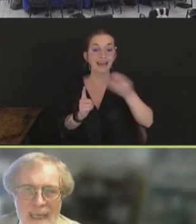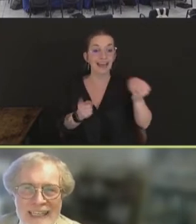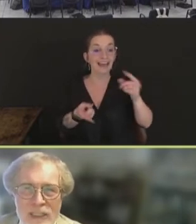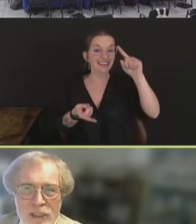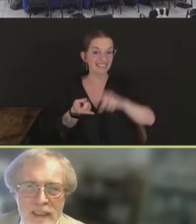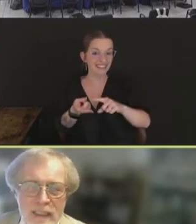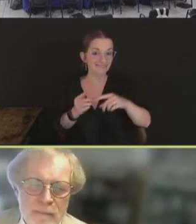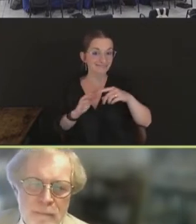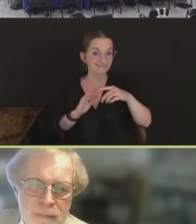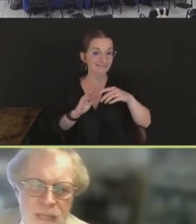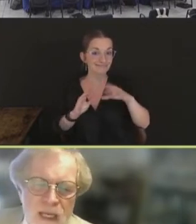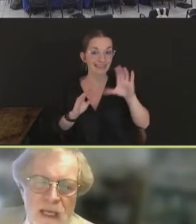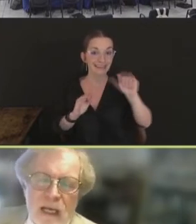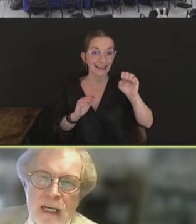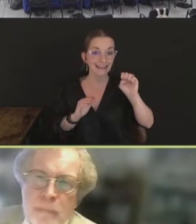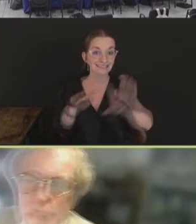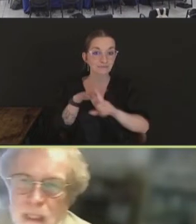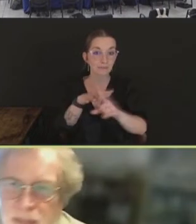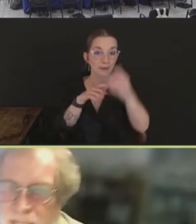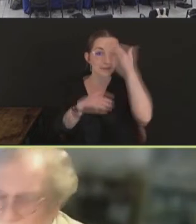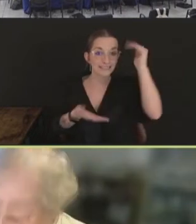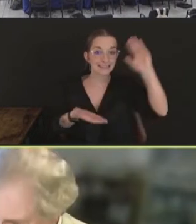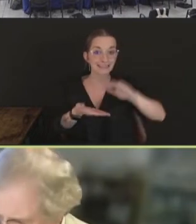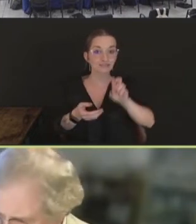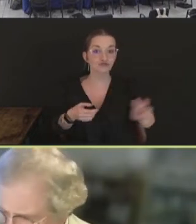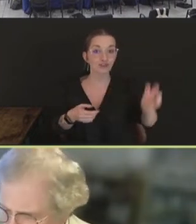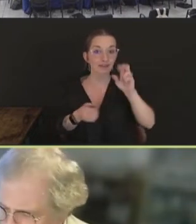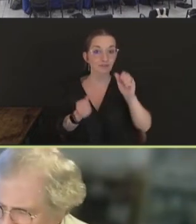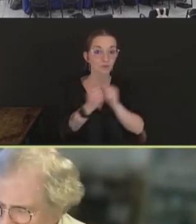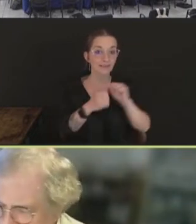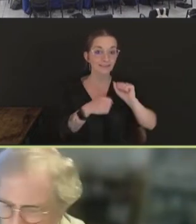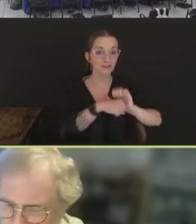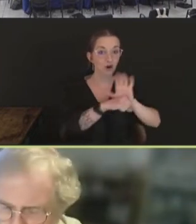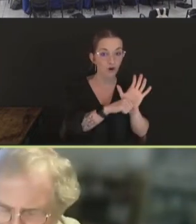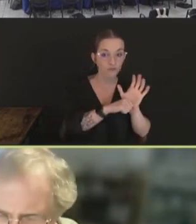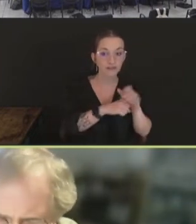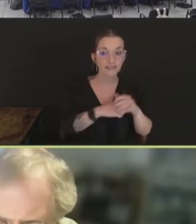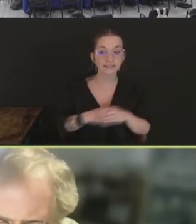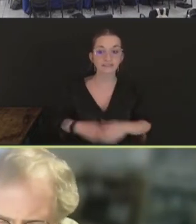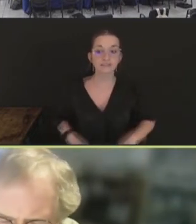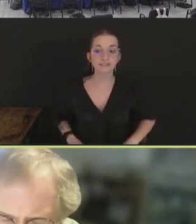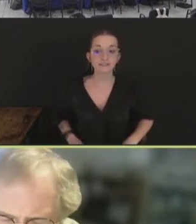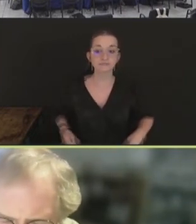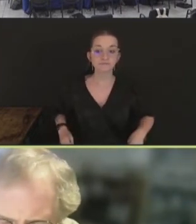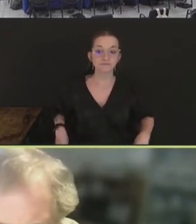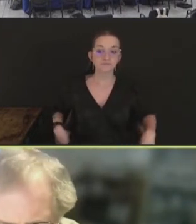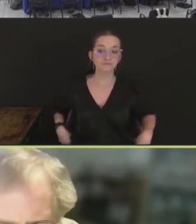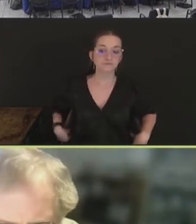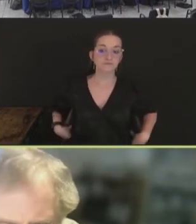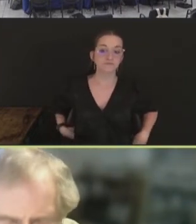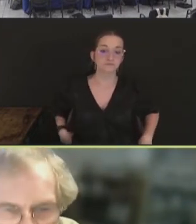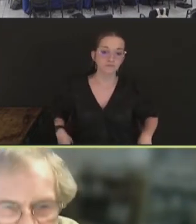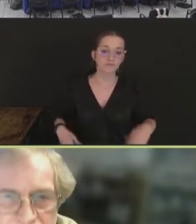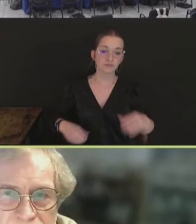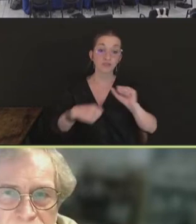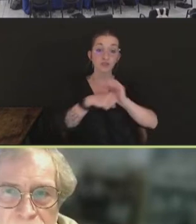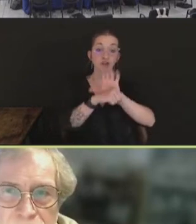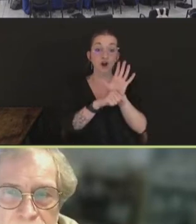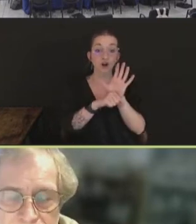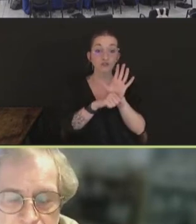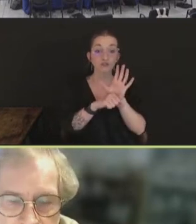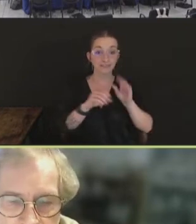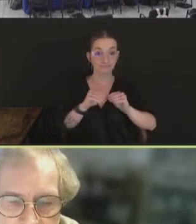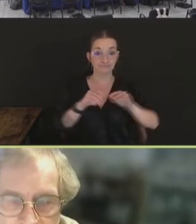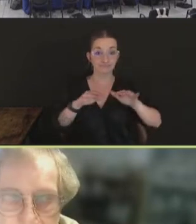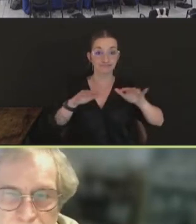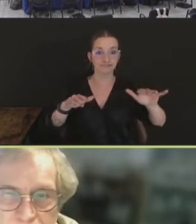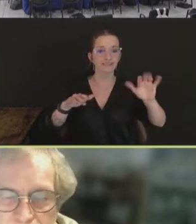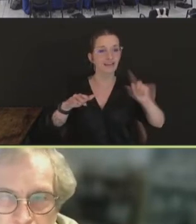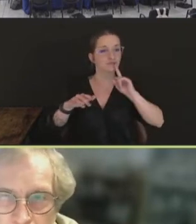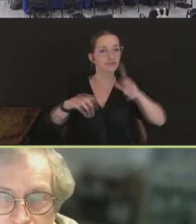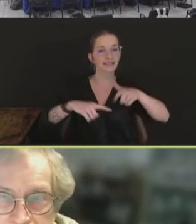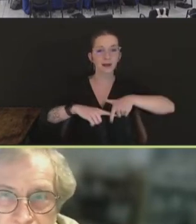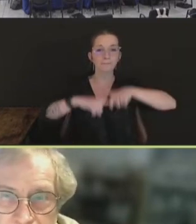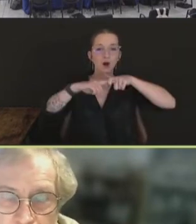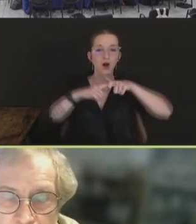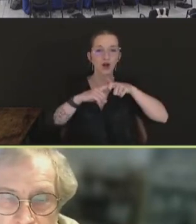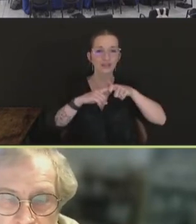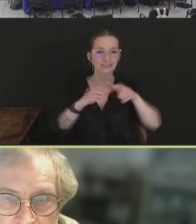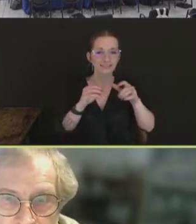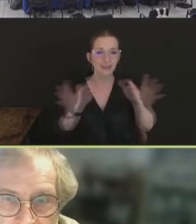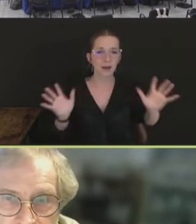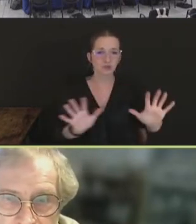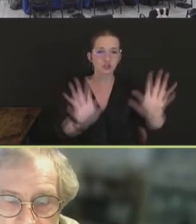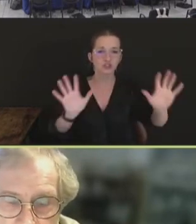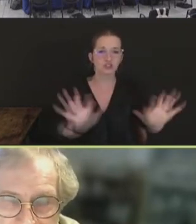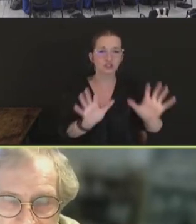Additionally, the COVID epidemic paused campaigns for a while until there were issues of protective